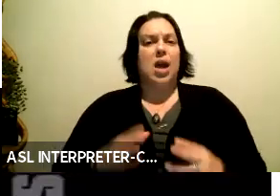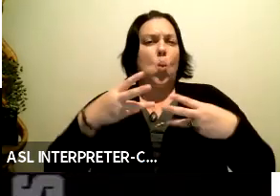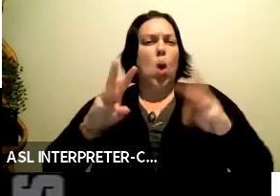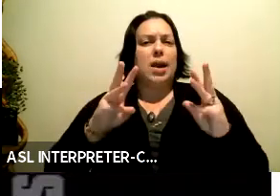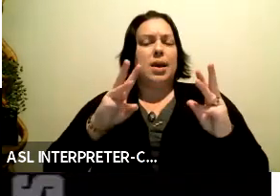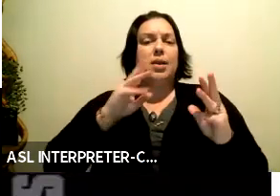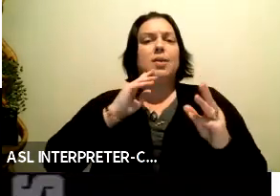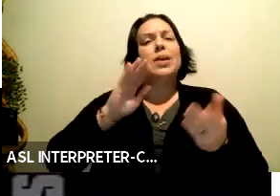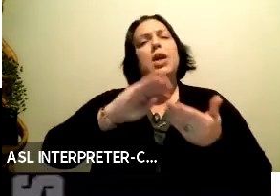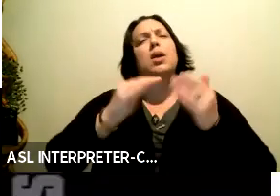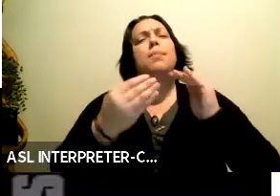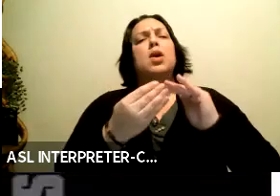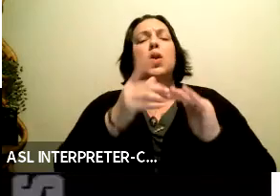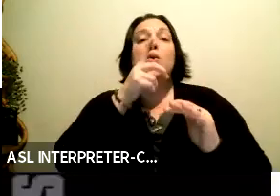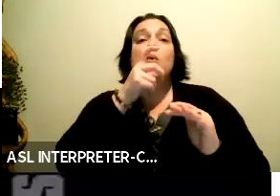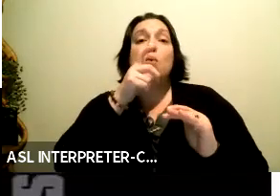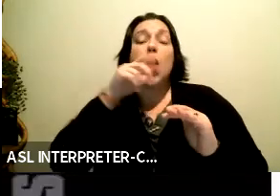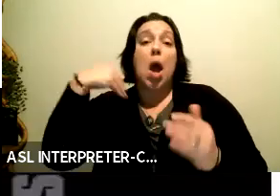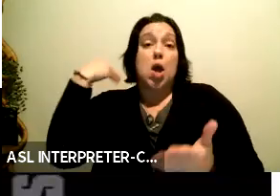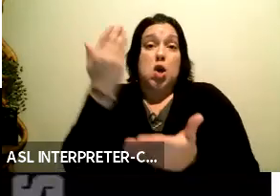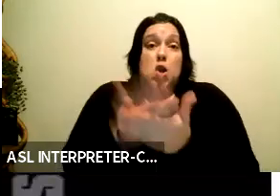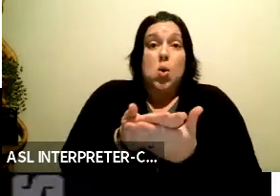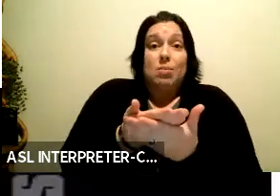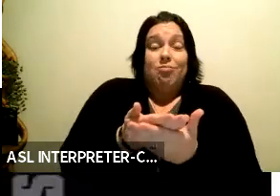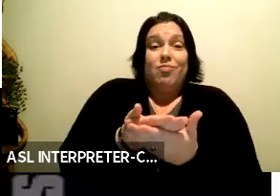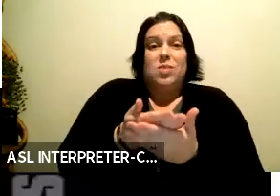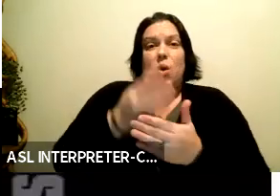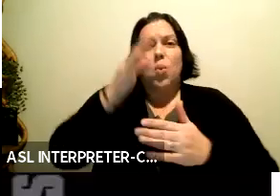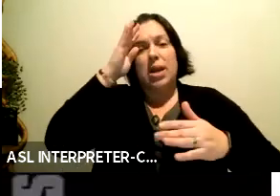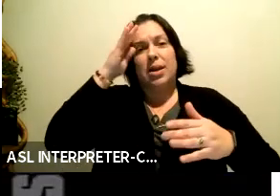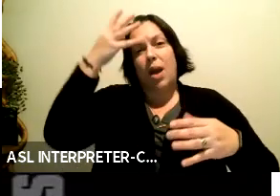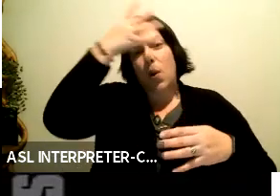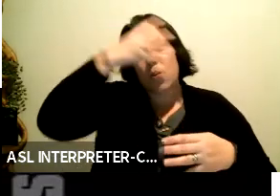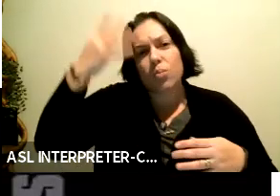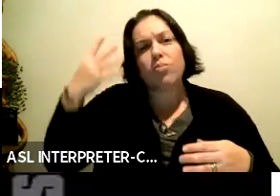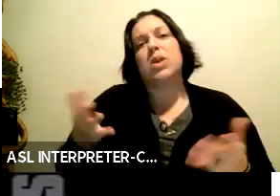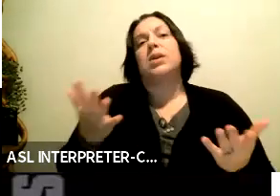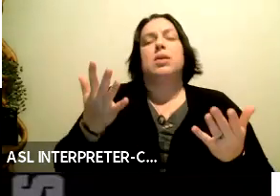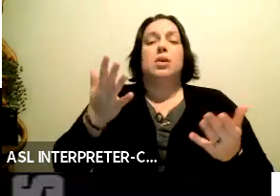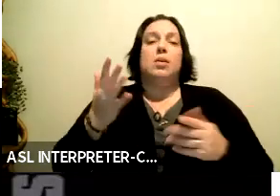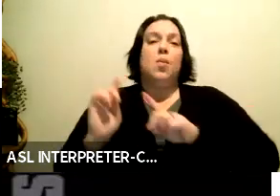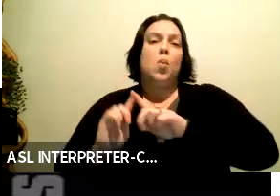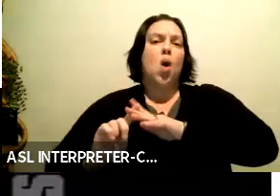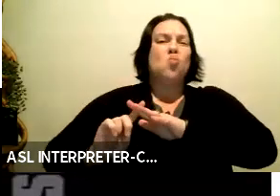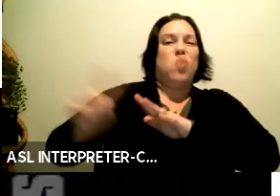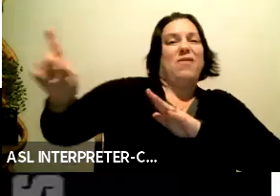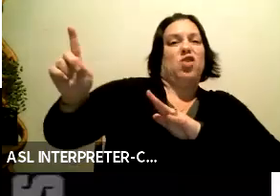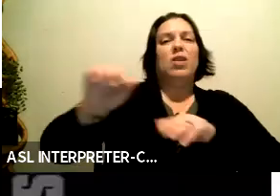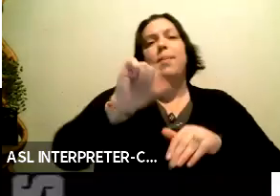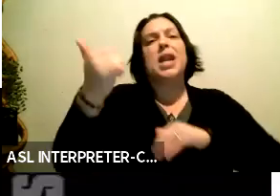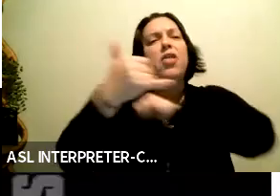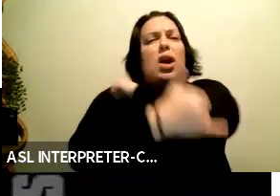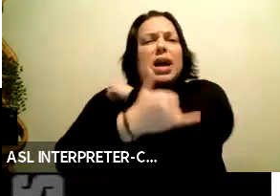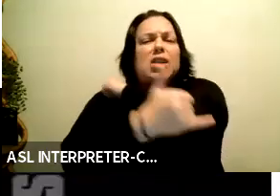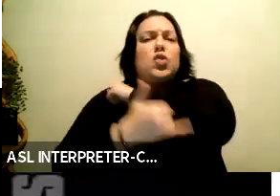either recently arrived as immigrants, refugees or experiencing barriers because of documentation